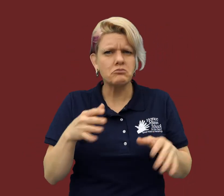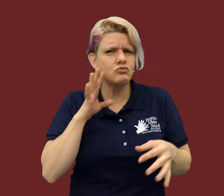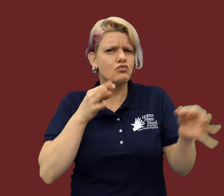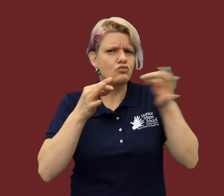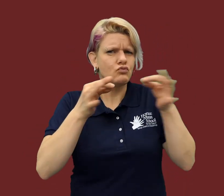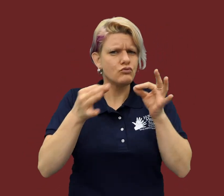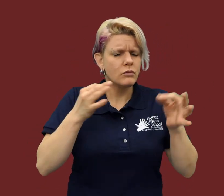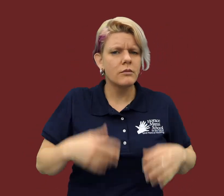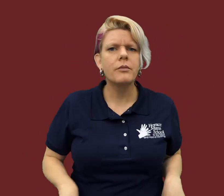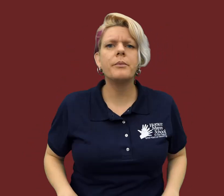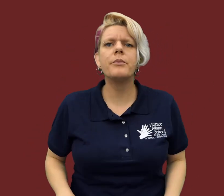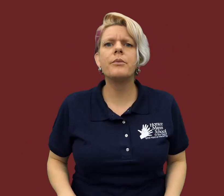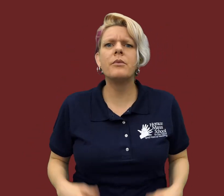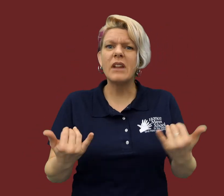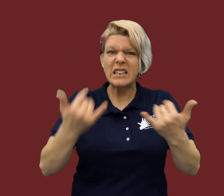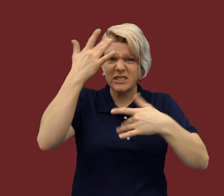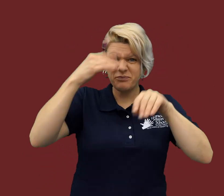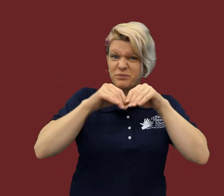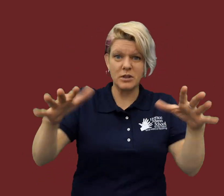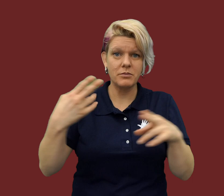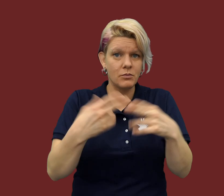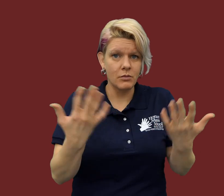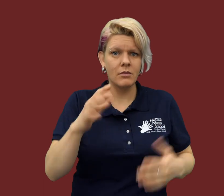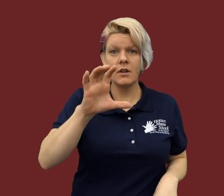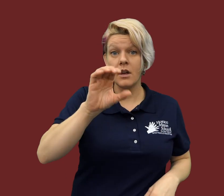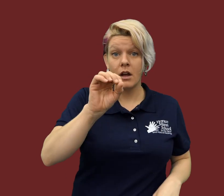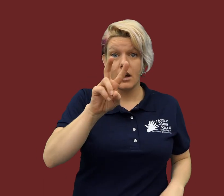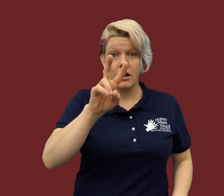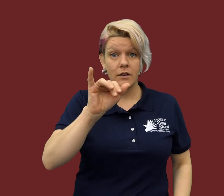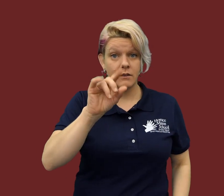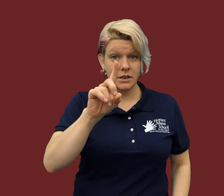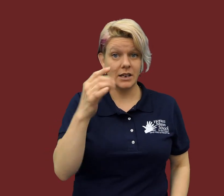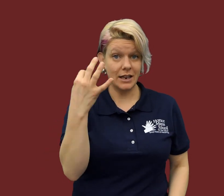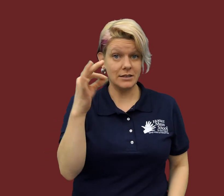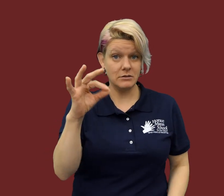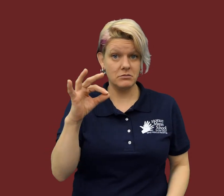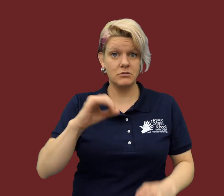prepare as well. Let me explain further. First off, the spreading disease is called